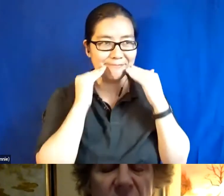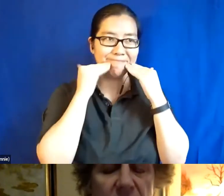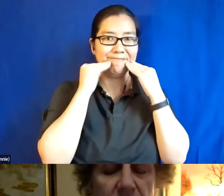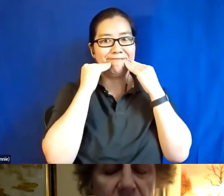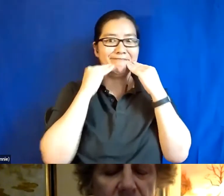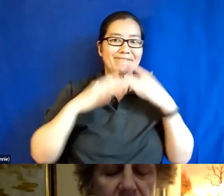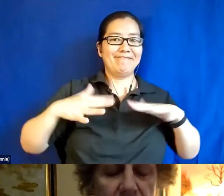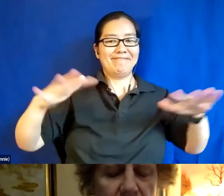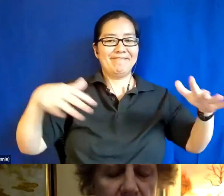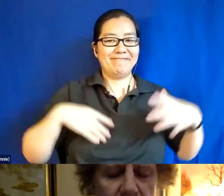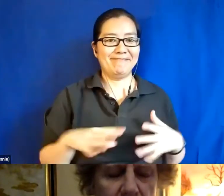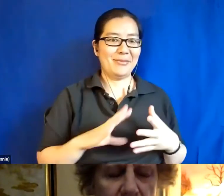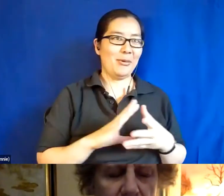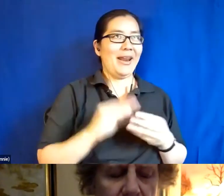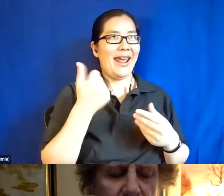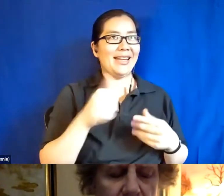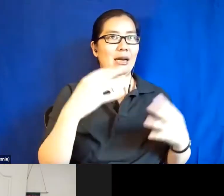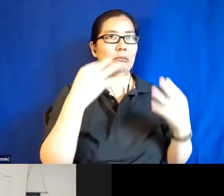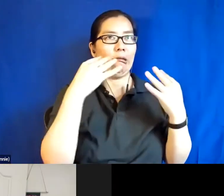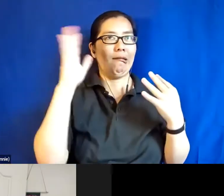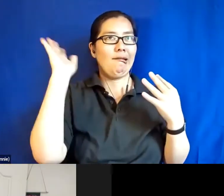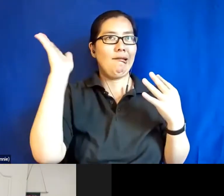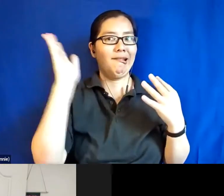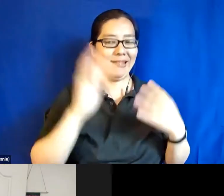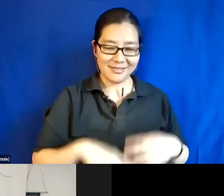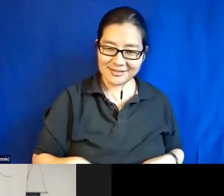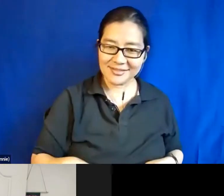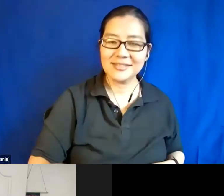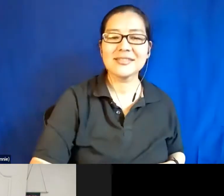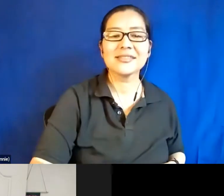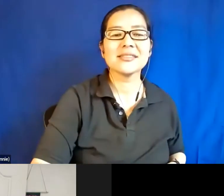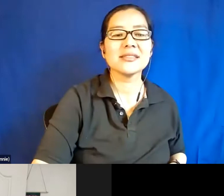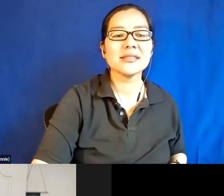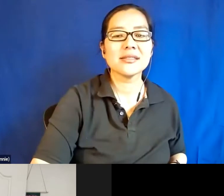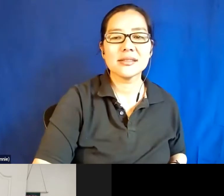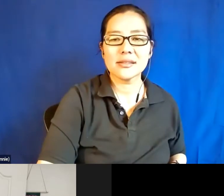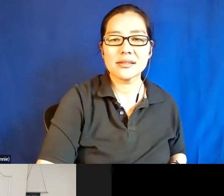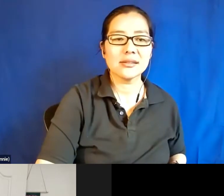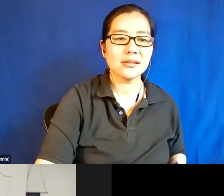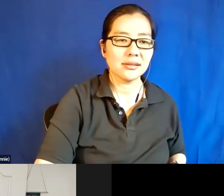speaking publicly. I am really